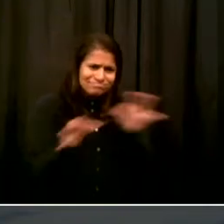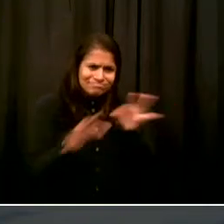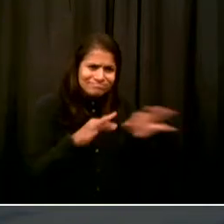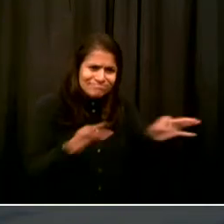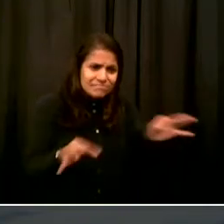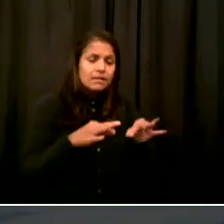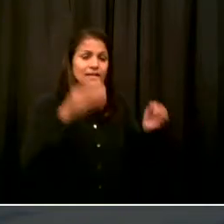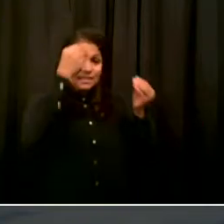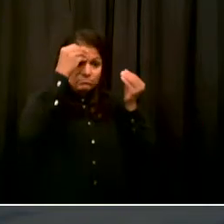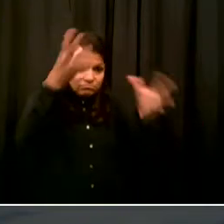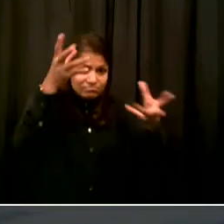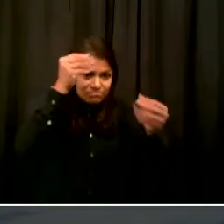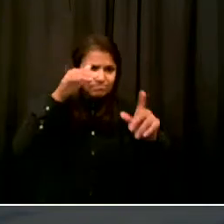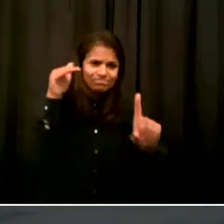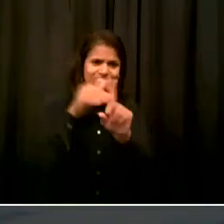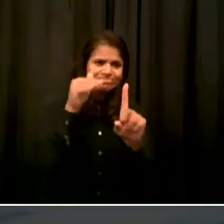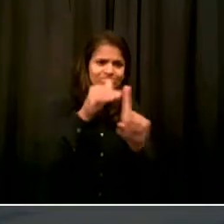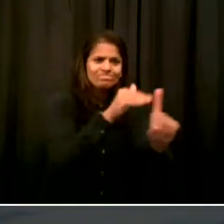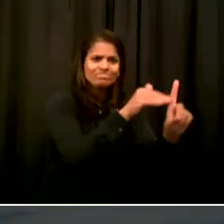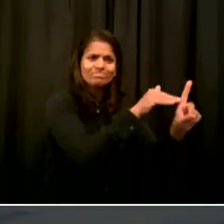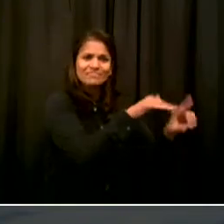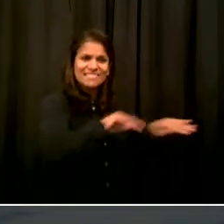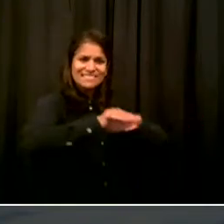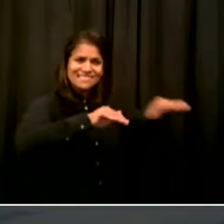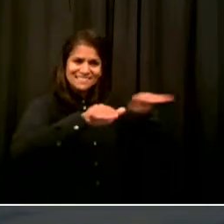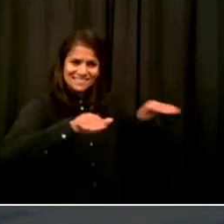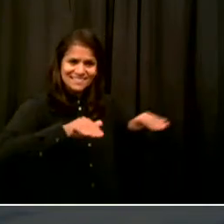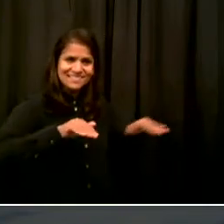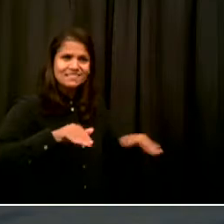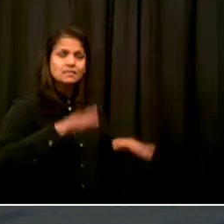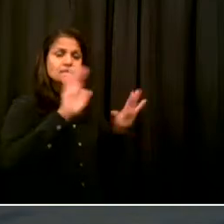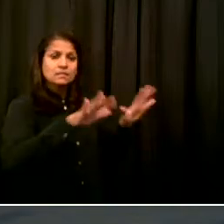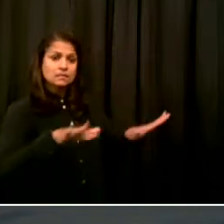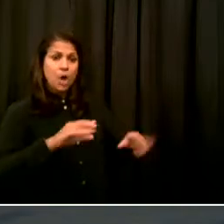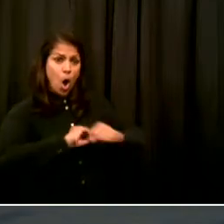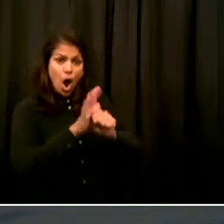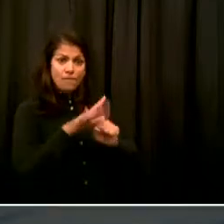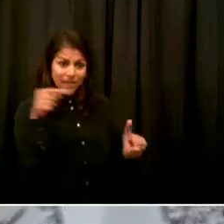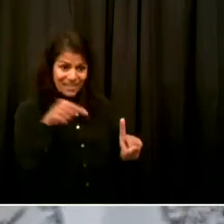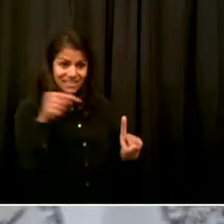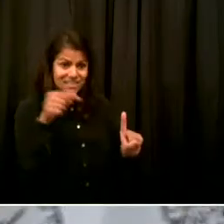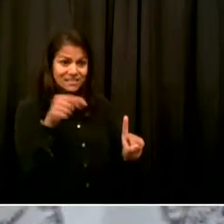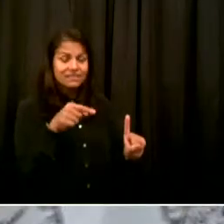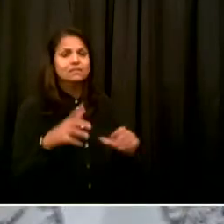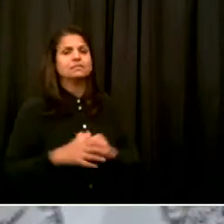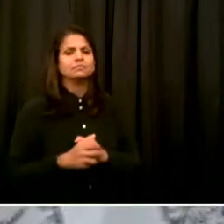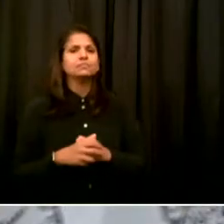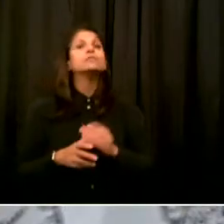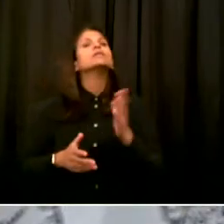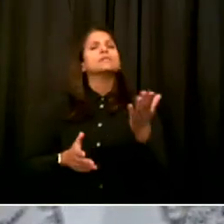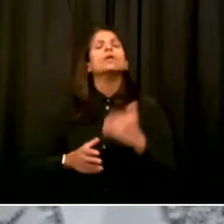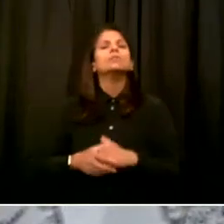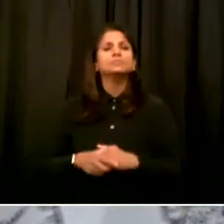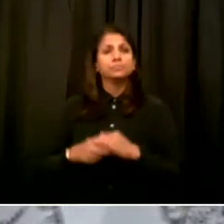FULULYL E EPXECECT TT HECOMMUNI LEADERS AND OFFICICIALS S AND T CLERGY AND EVERYONE TO GET